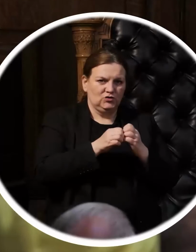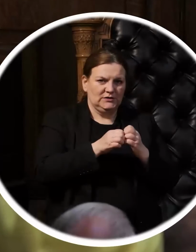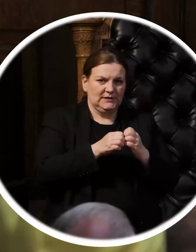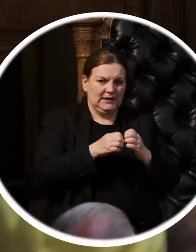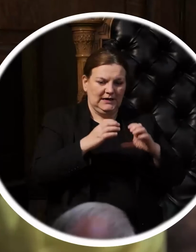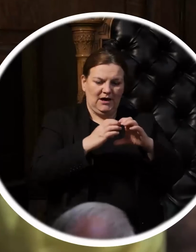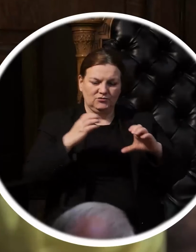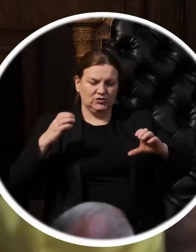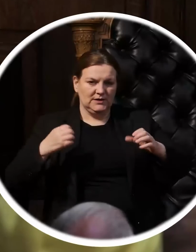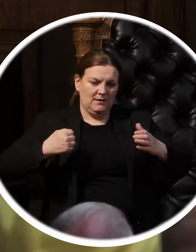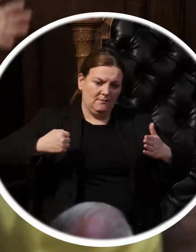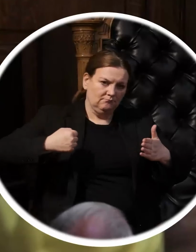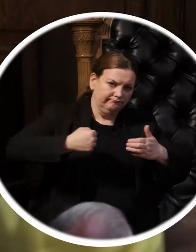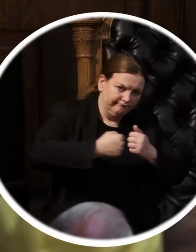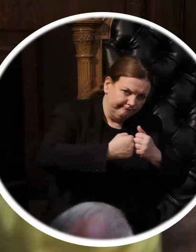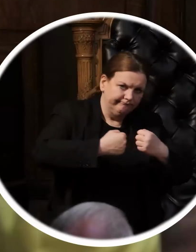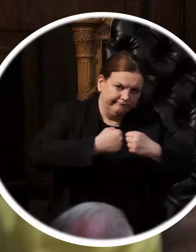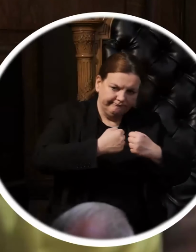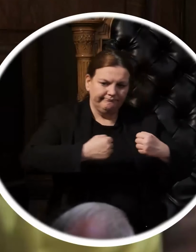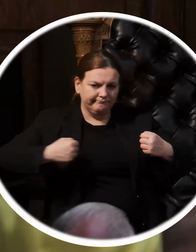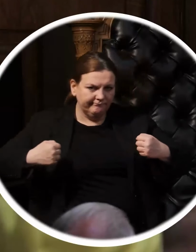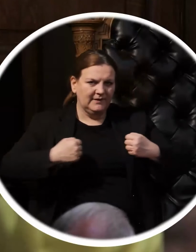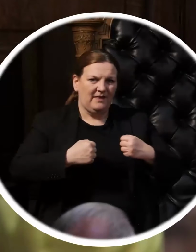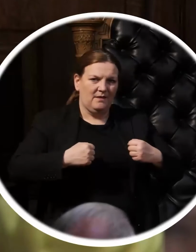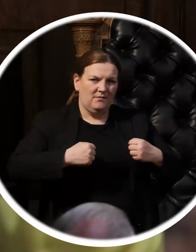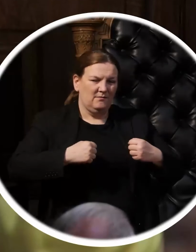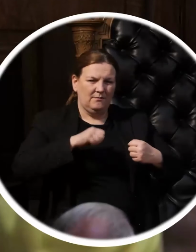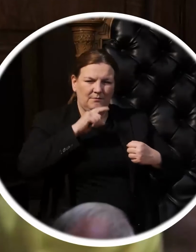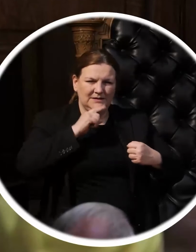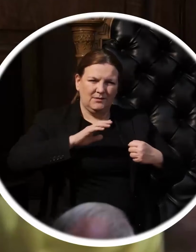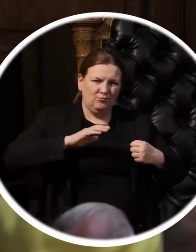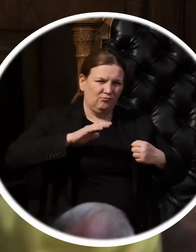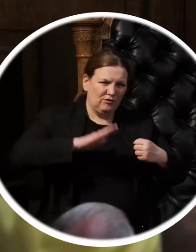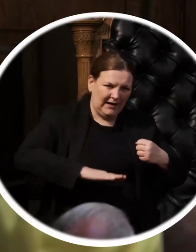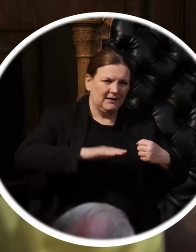and carriages being shunted back and forth and that the brakes didn't work and